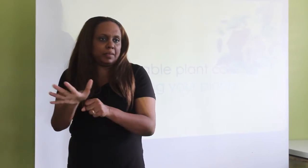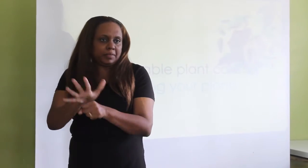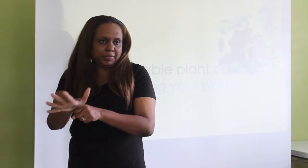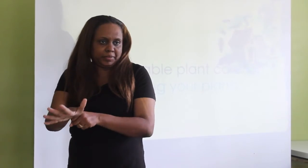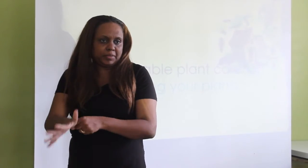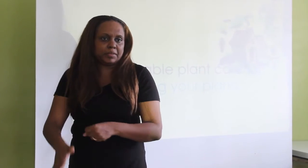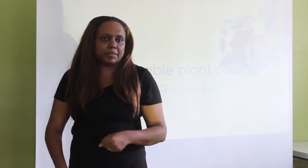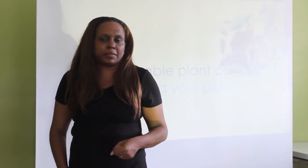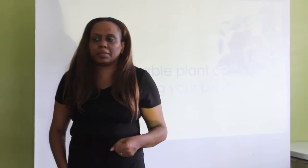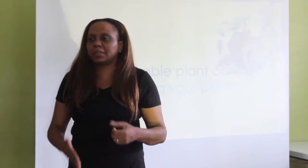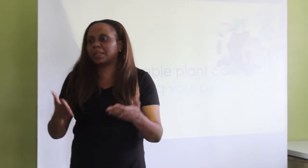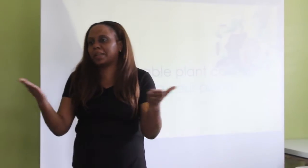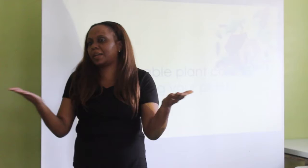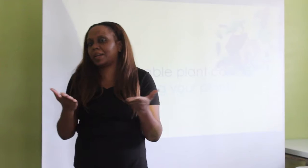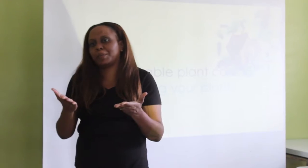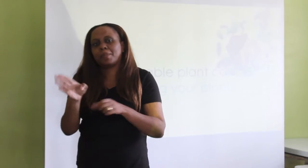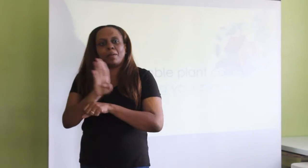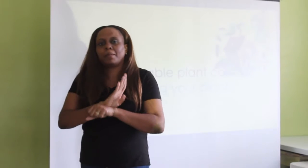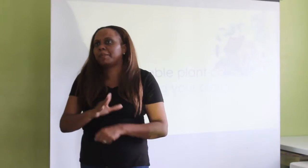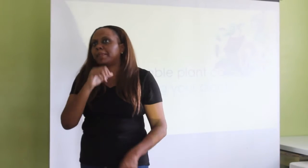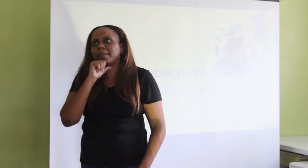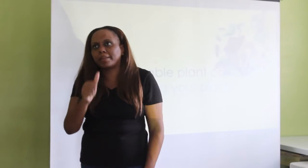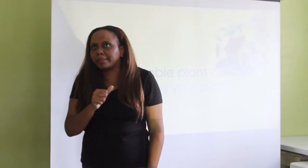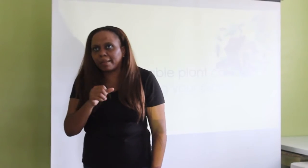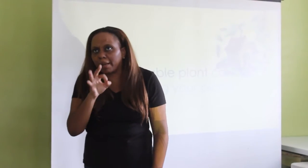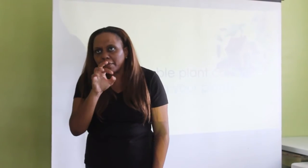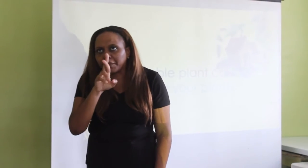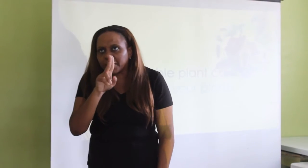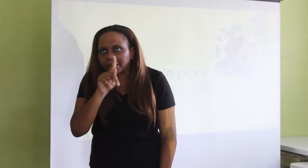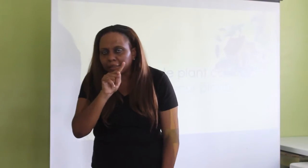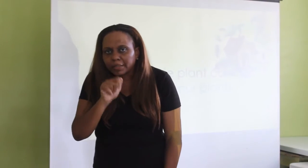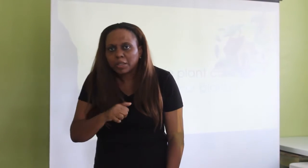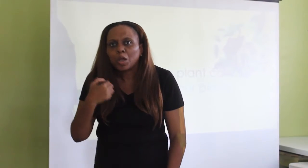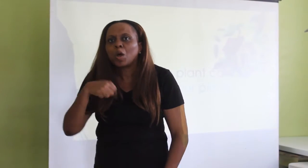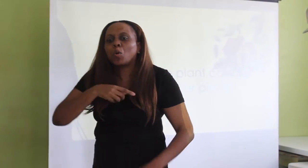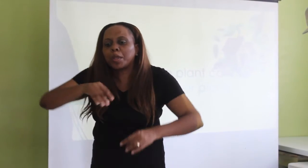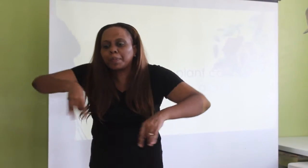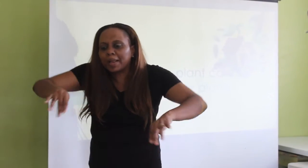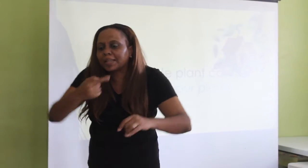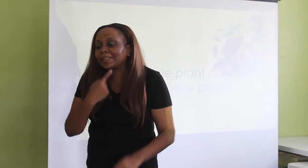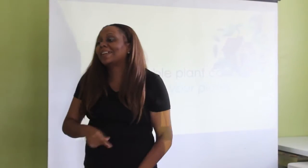barbarous though electric fertilized we think he wants to be plant you say amen i have to grow and